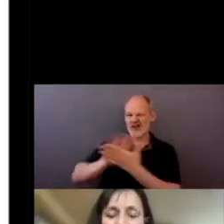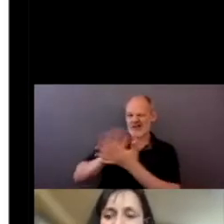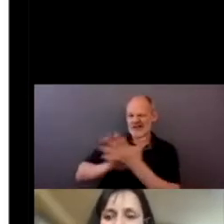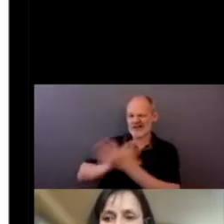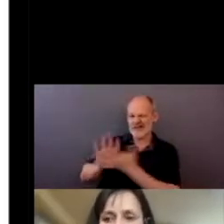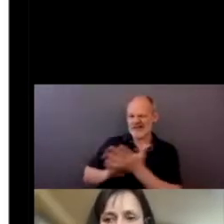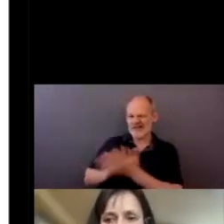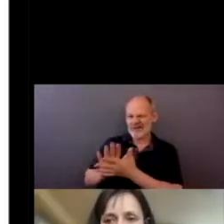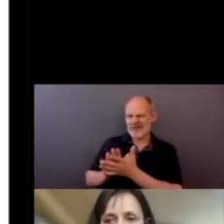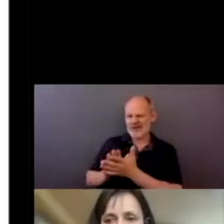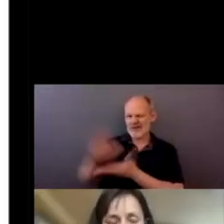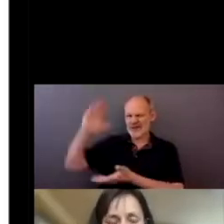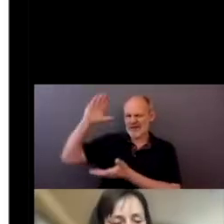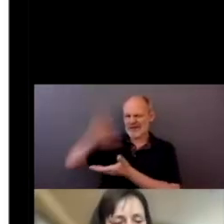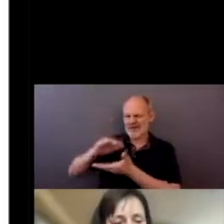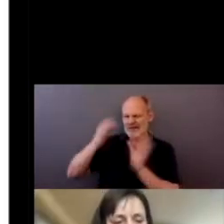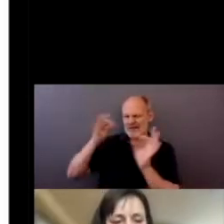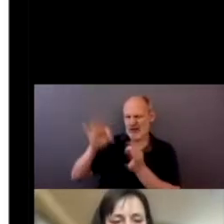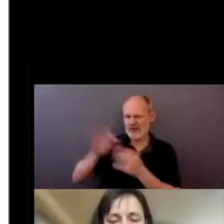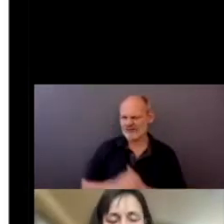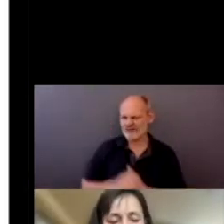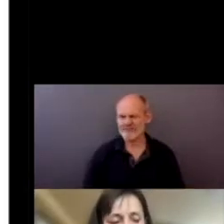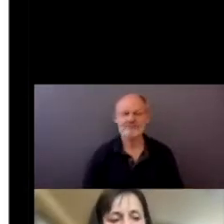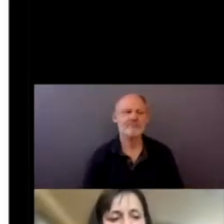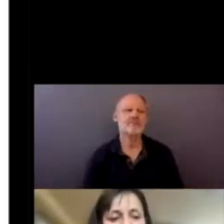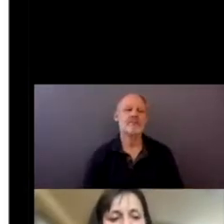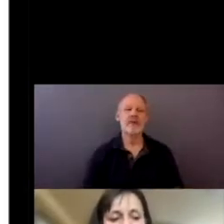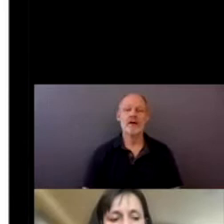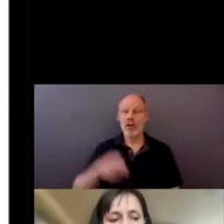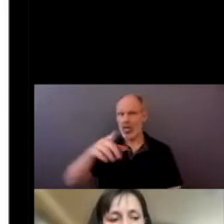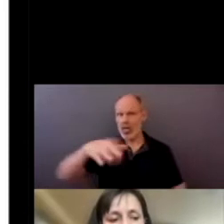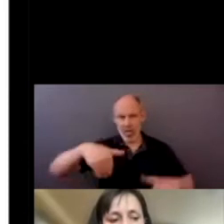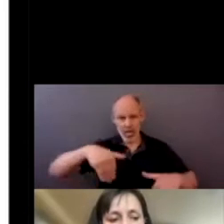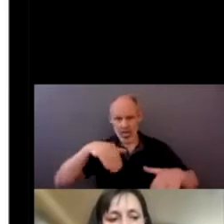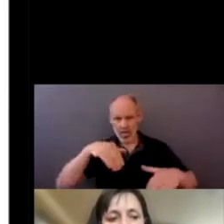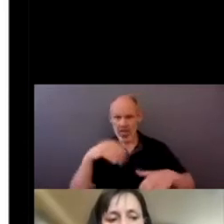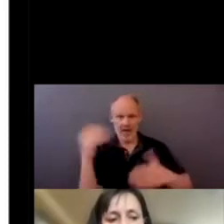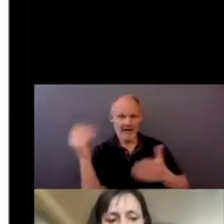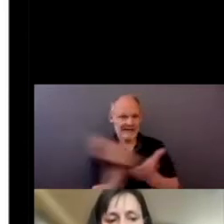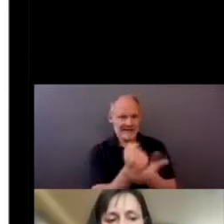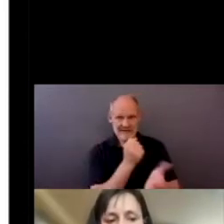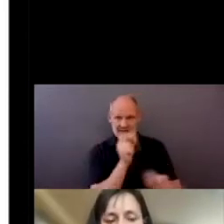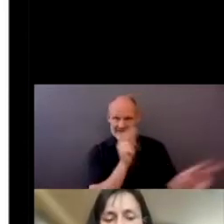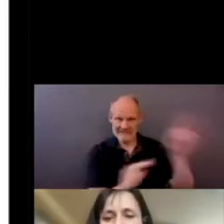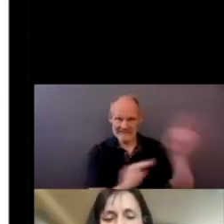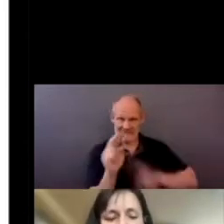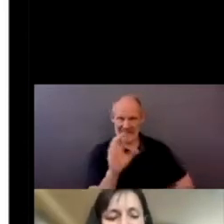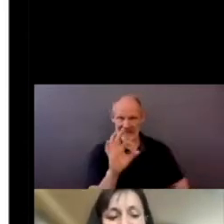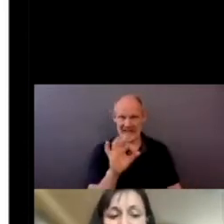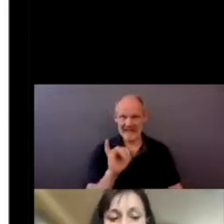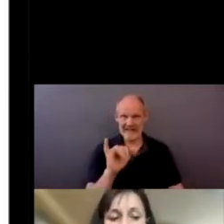If you haven't had a chance to visit the fine arts museums, it's one entity comprised of two.